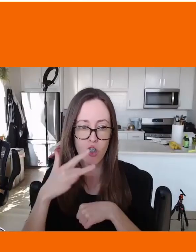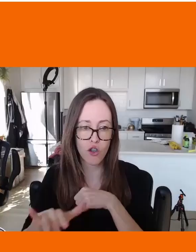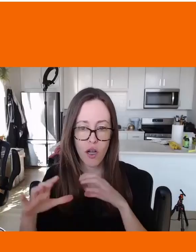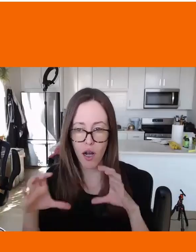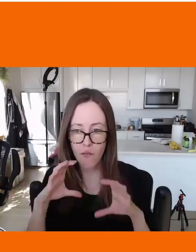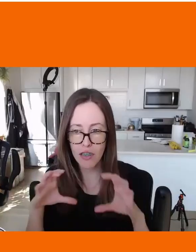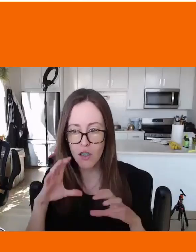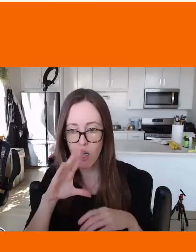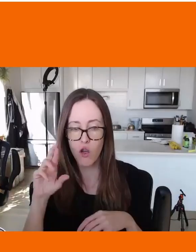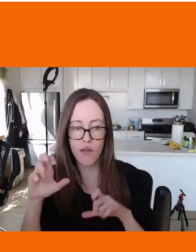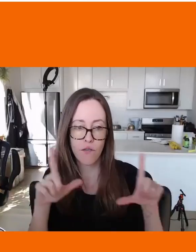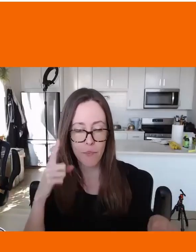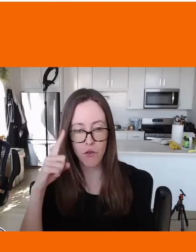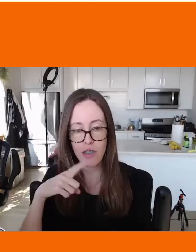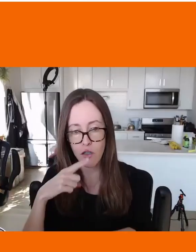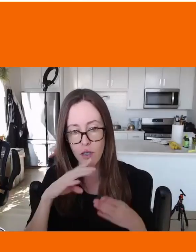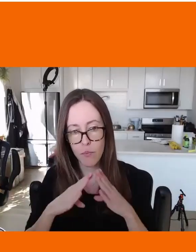that can represent complex STEM terminology.